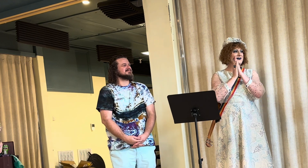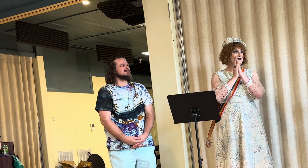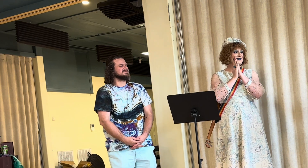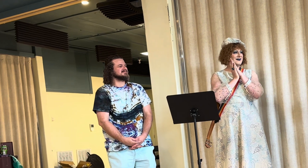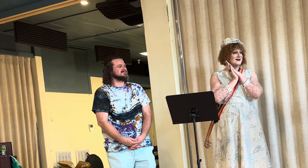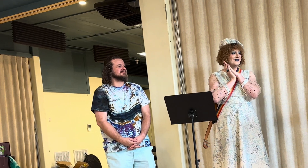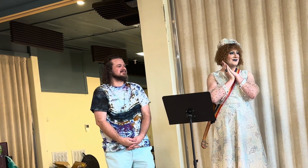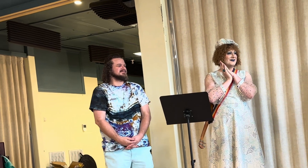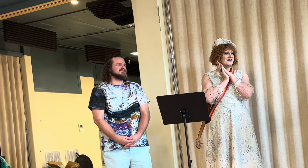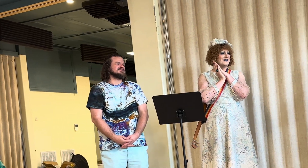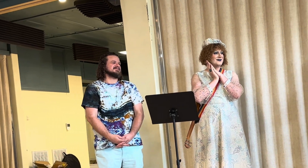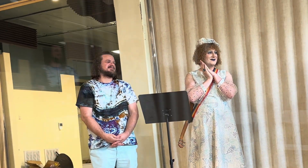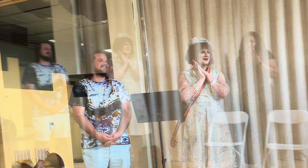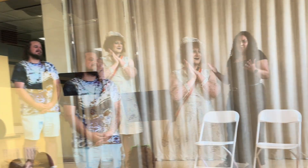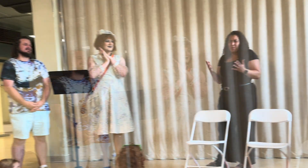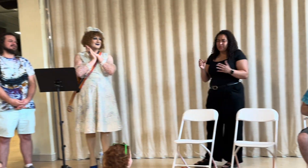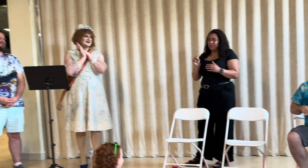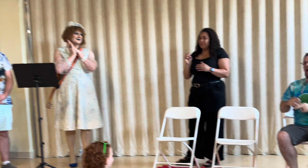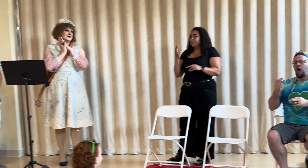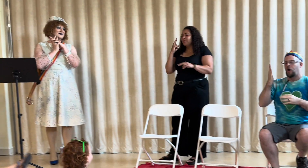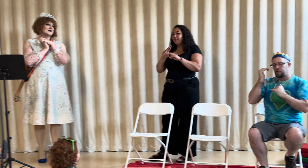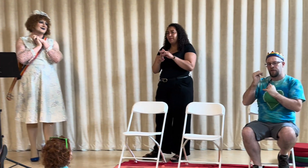Yes, thank you so much, this has been fun.